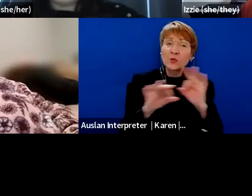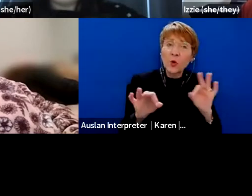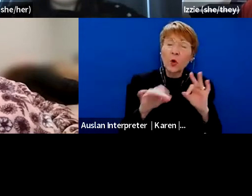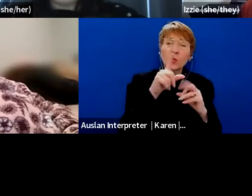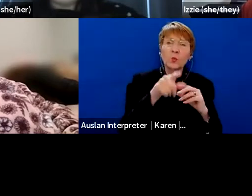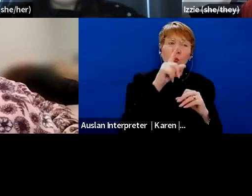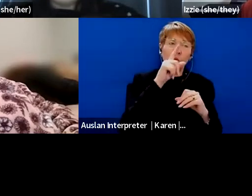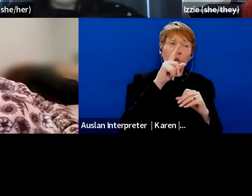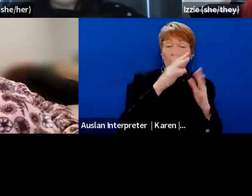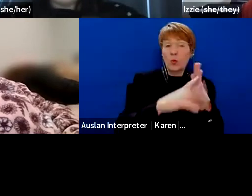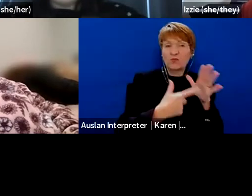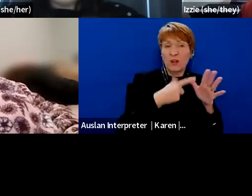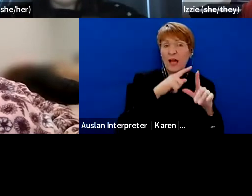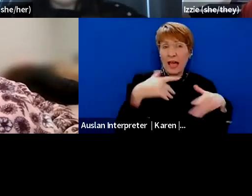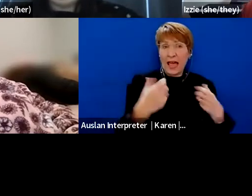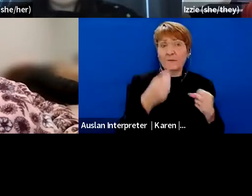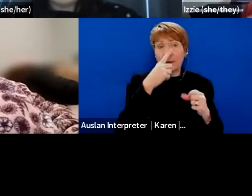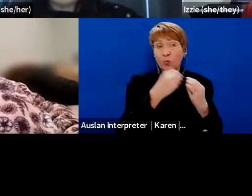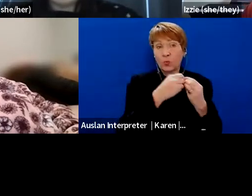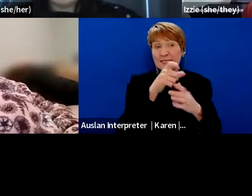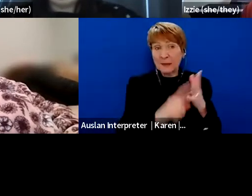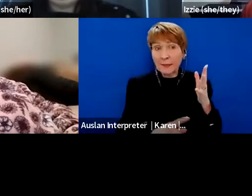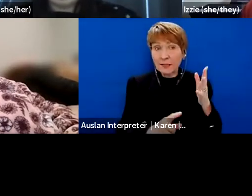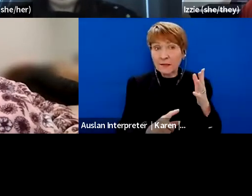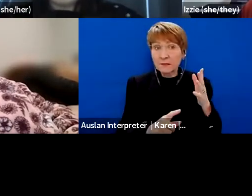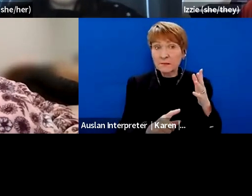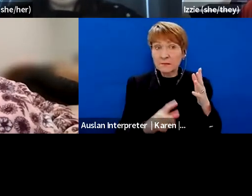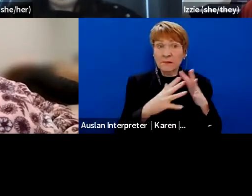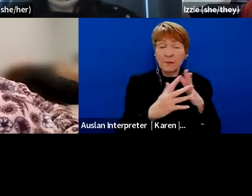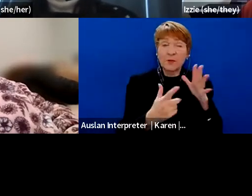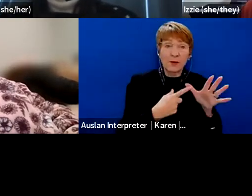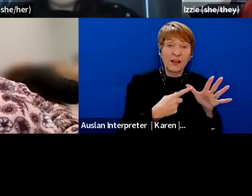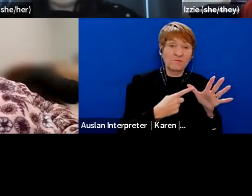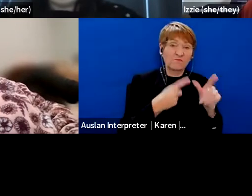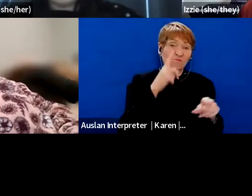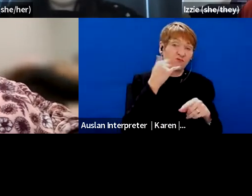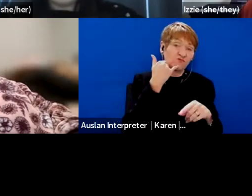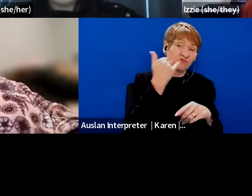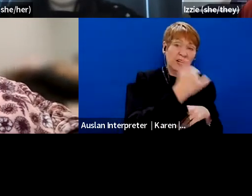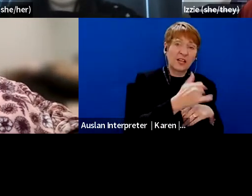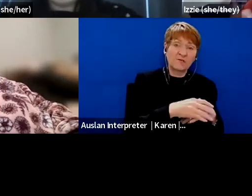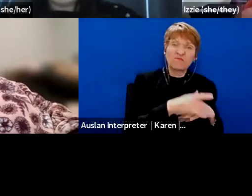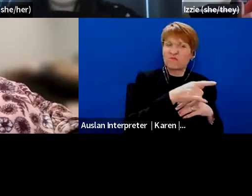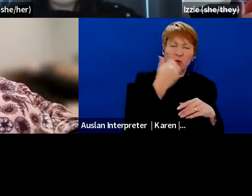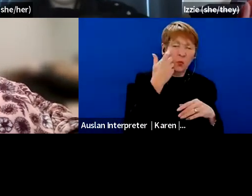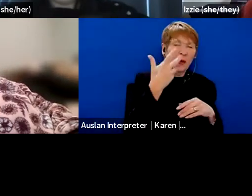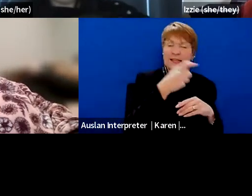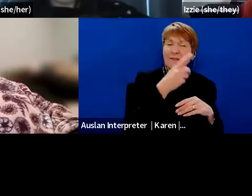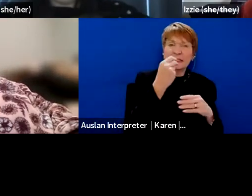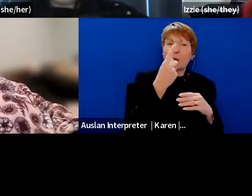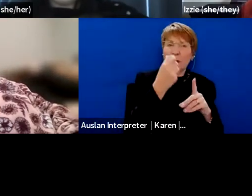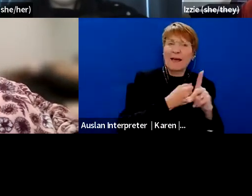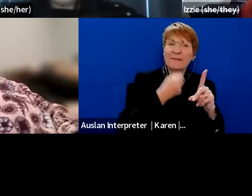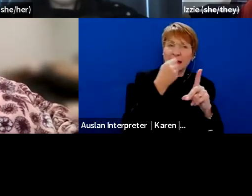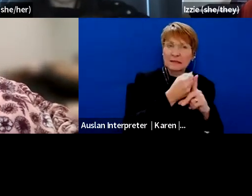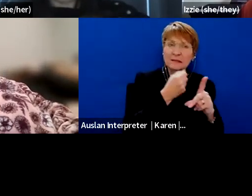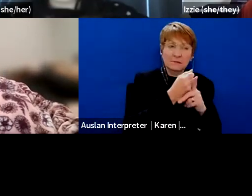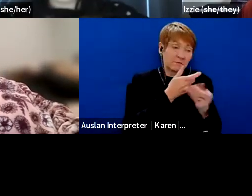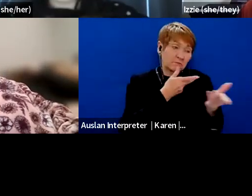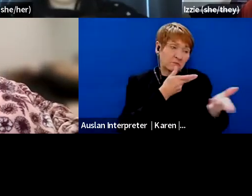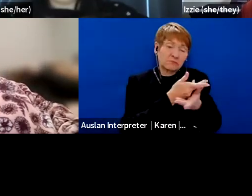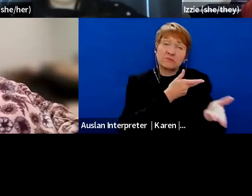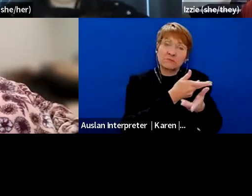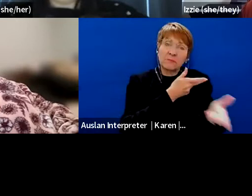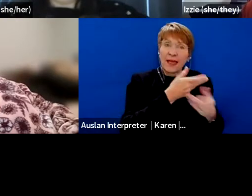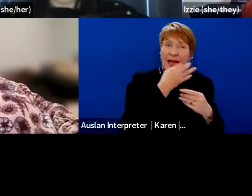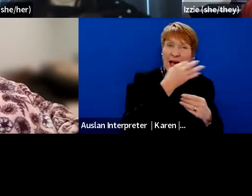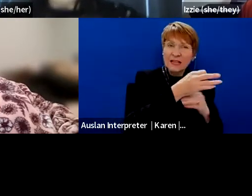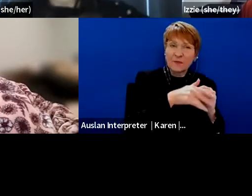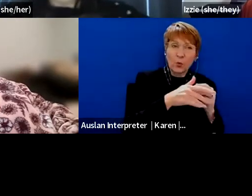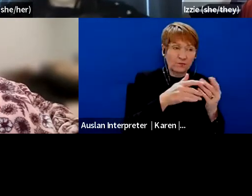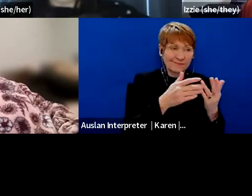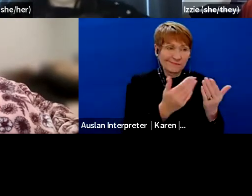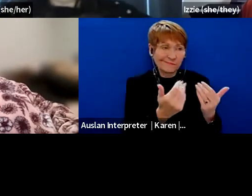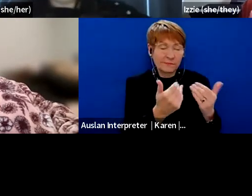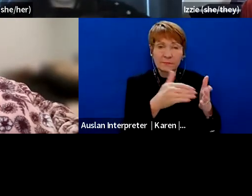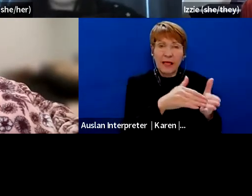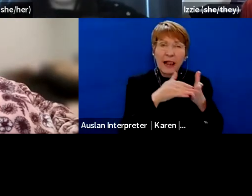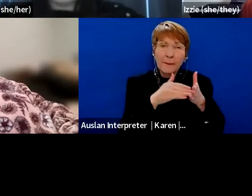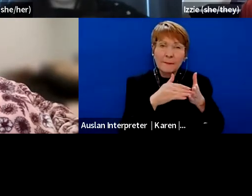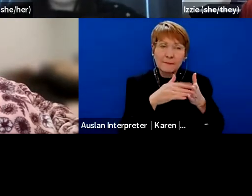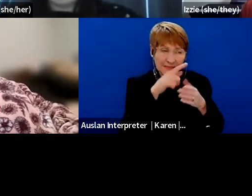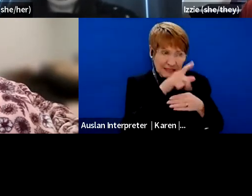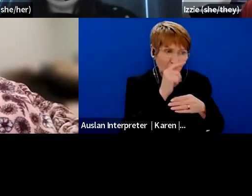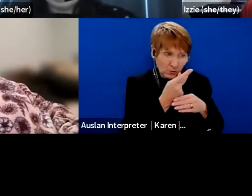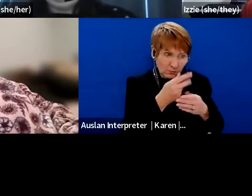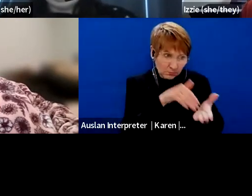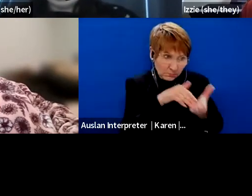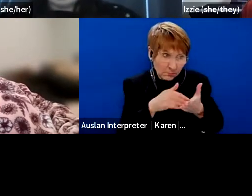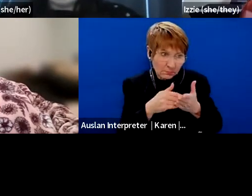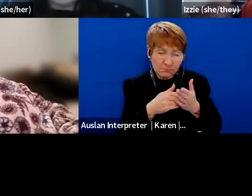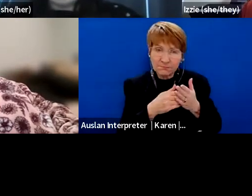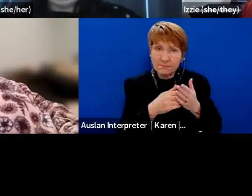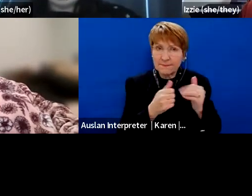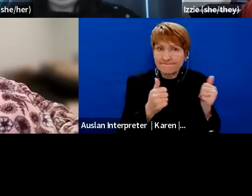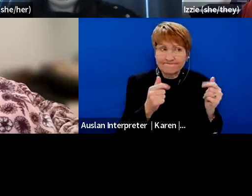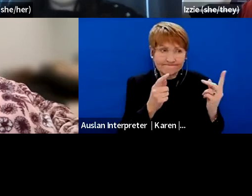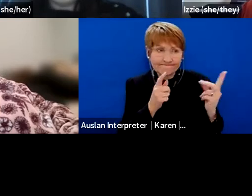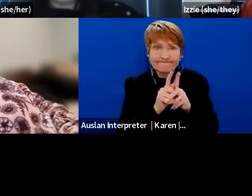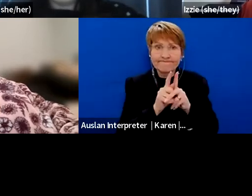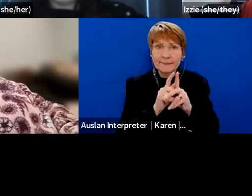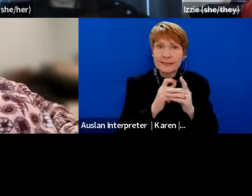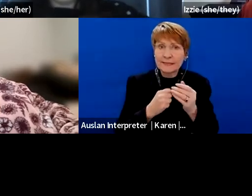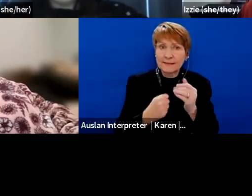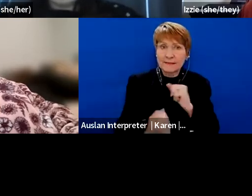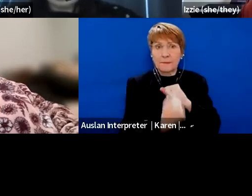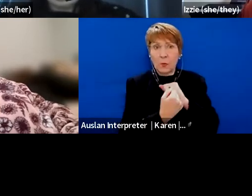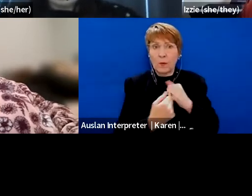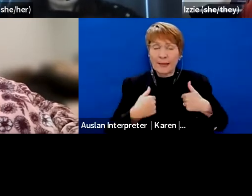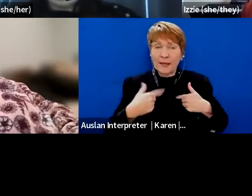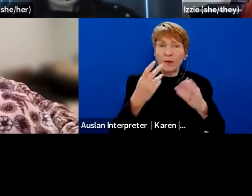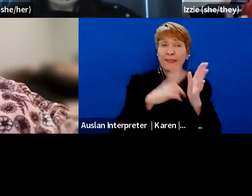So you can call so in who we have people with disabilities who so you can call them, and they always have an advocate on the phone line. And you can also apply for advocacy help so you know that can be with NDIS support or, you know, with any workplace